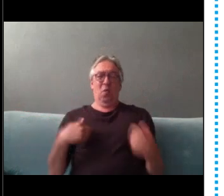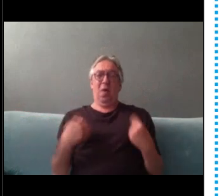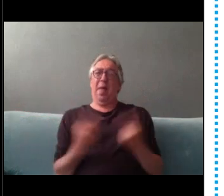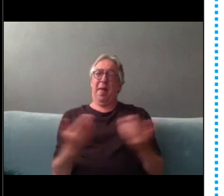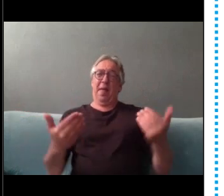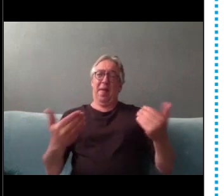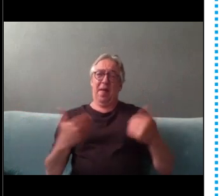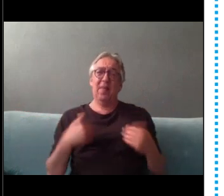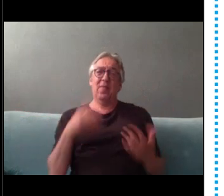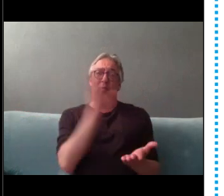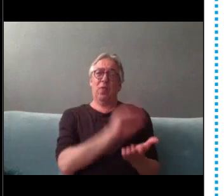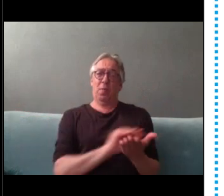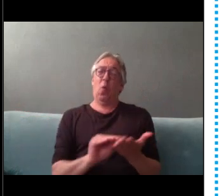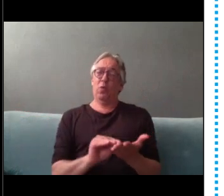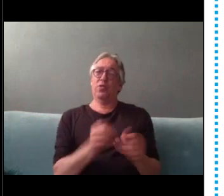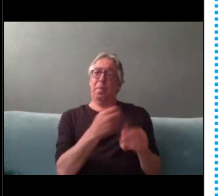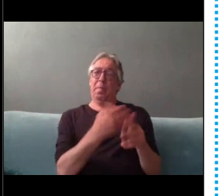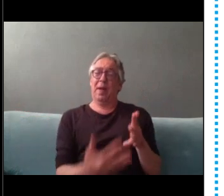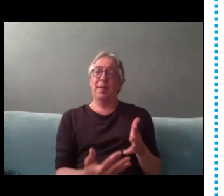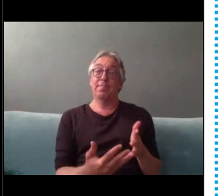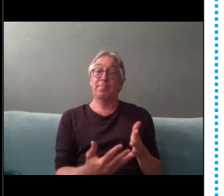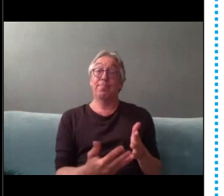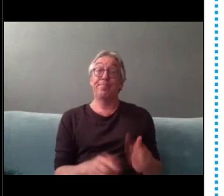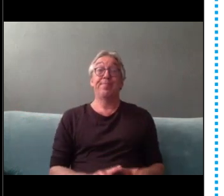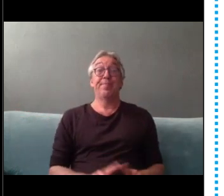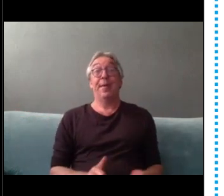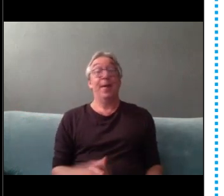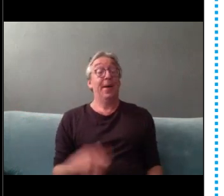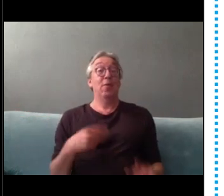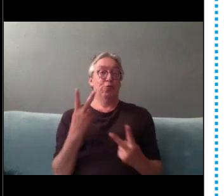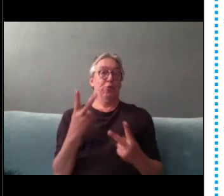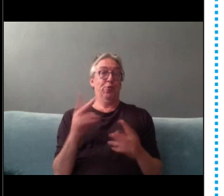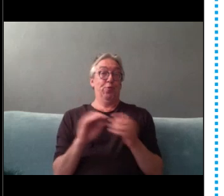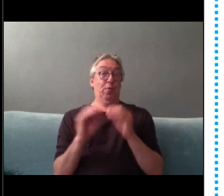that the regulation is not applied completely but it also has these gaps